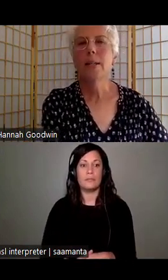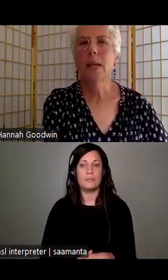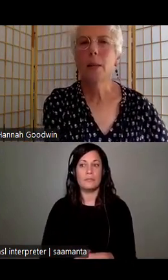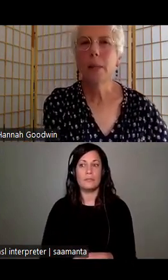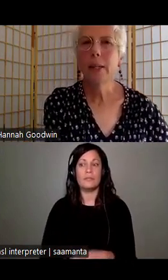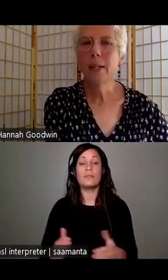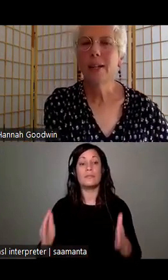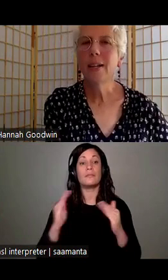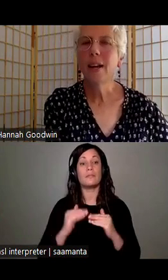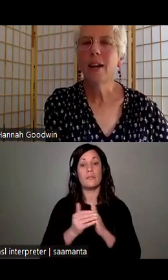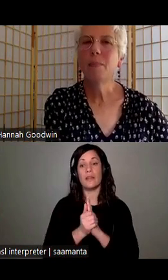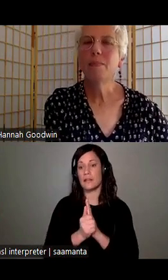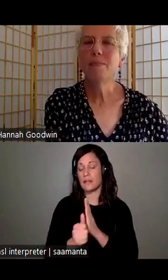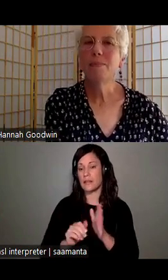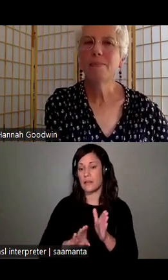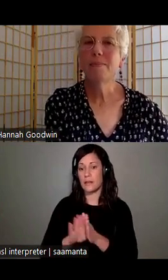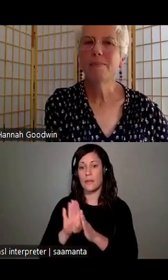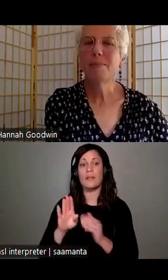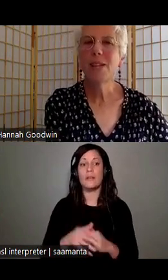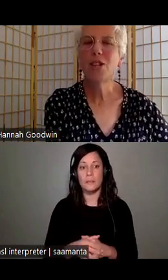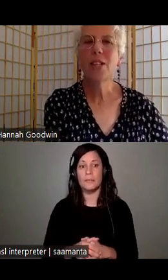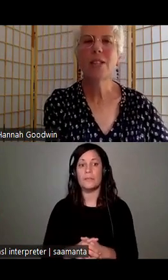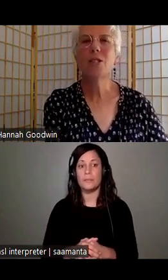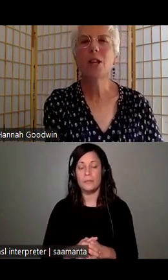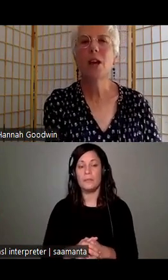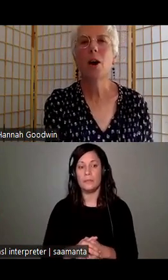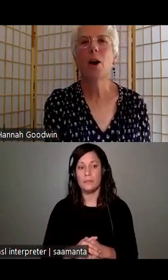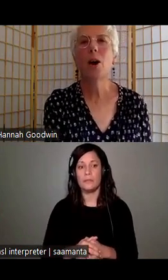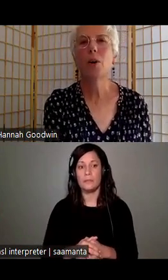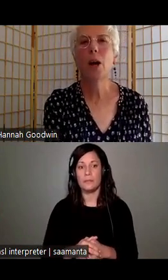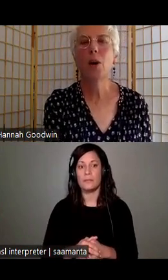The skill building sessions are really focused on